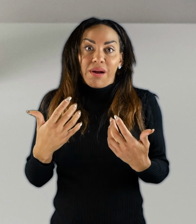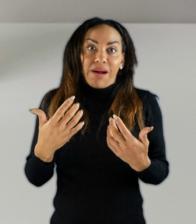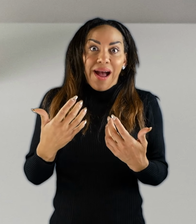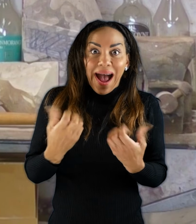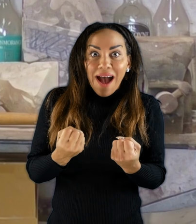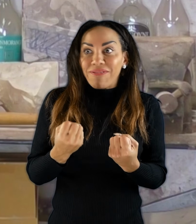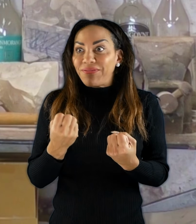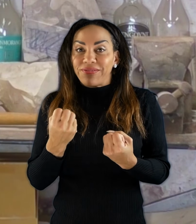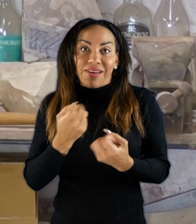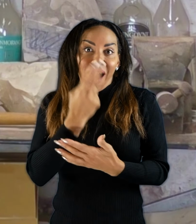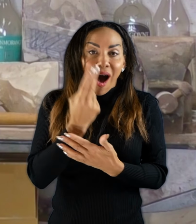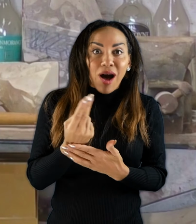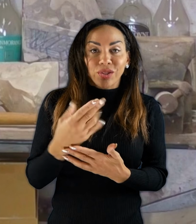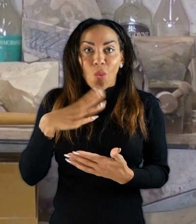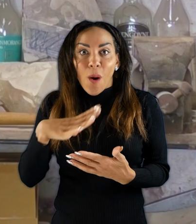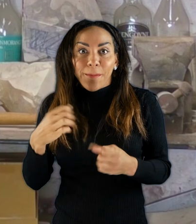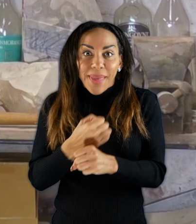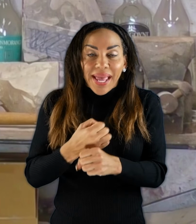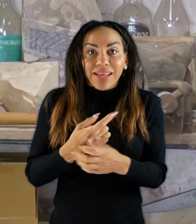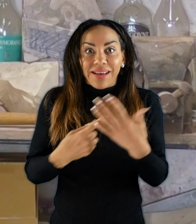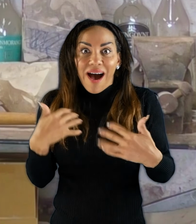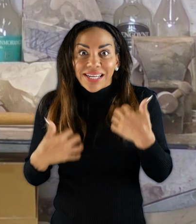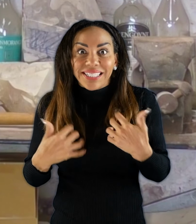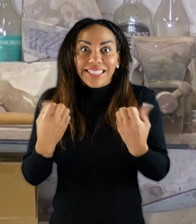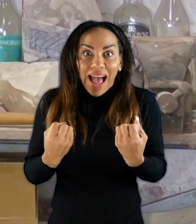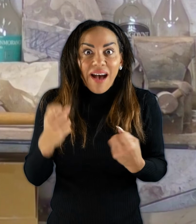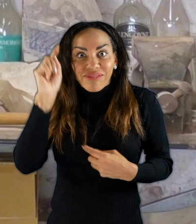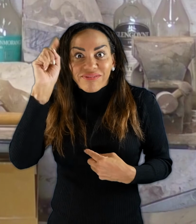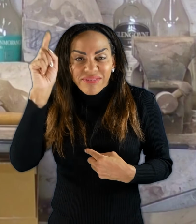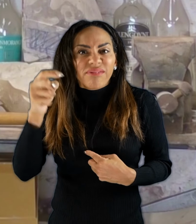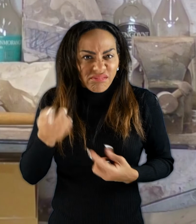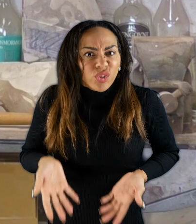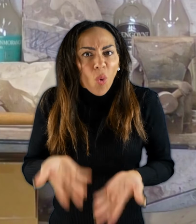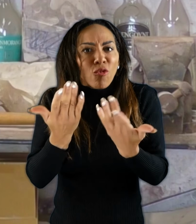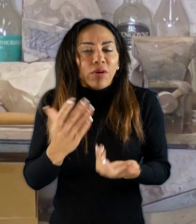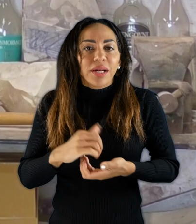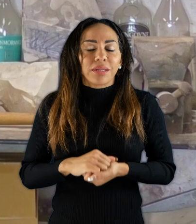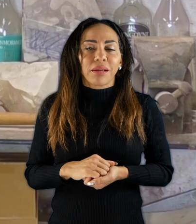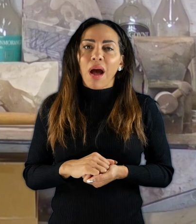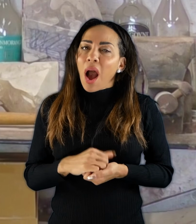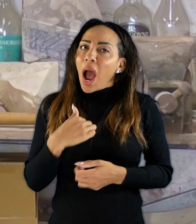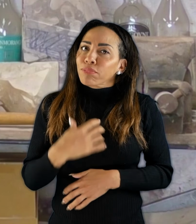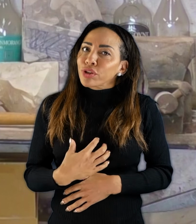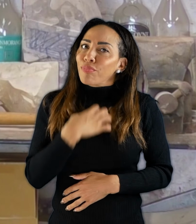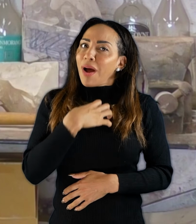it. And one of the things that I'm always surprised by is the amount of artists who've just been